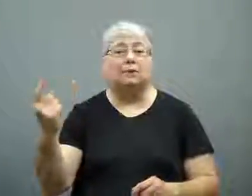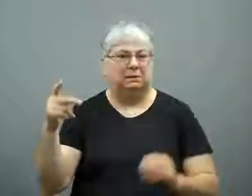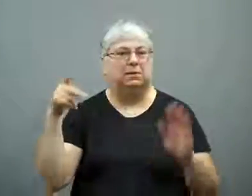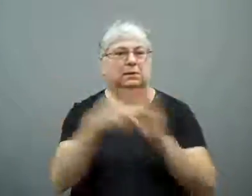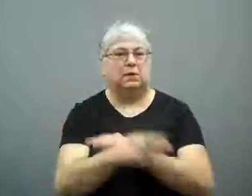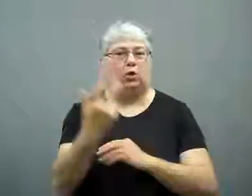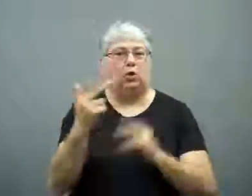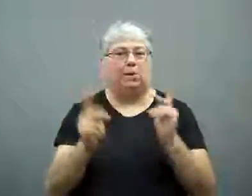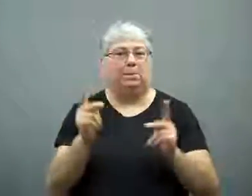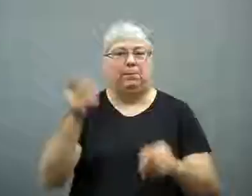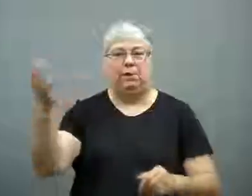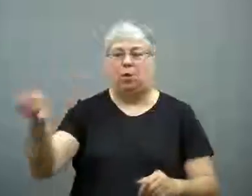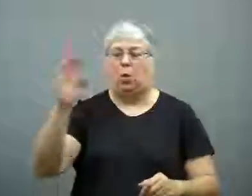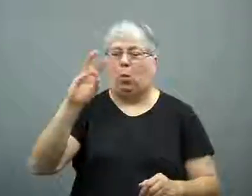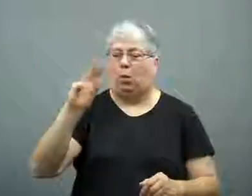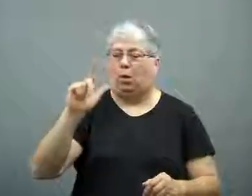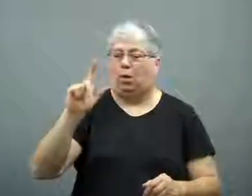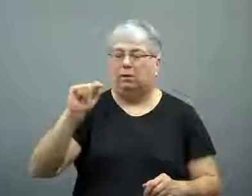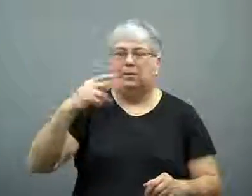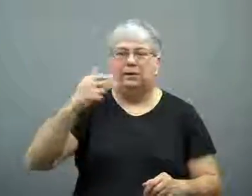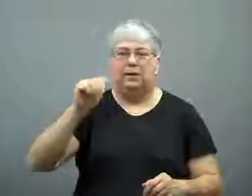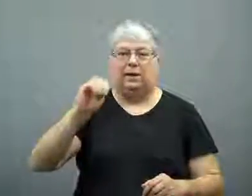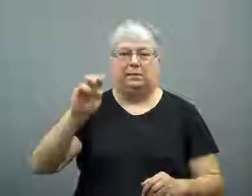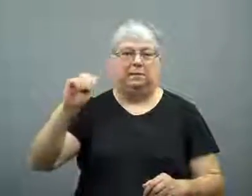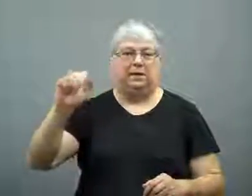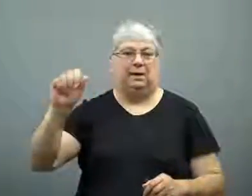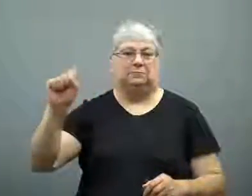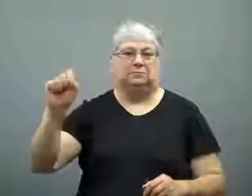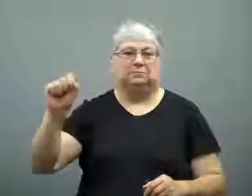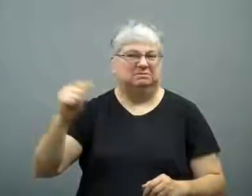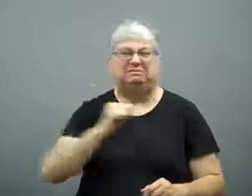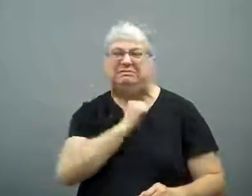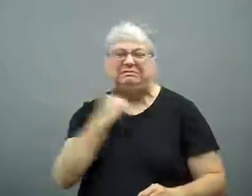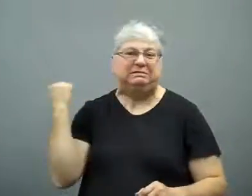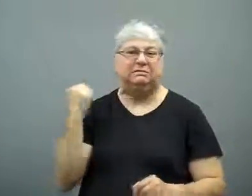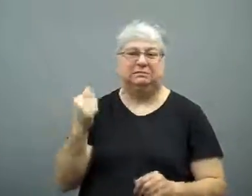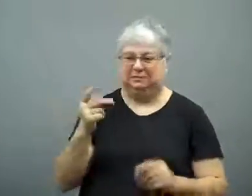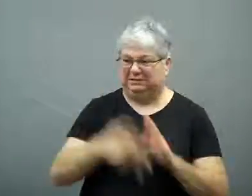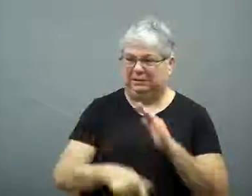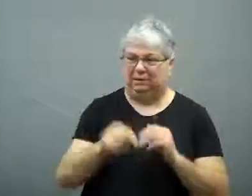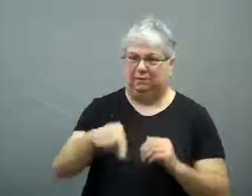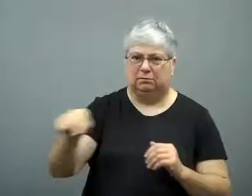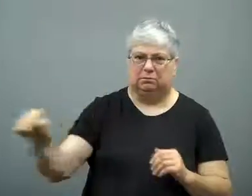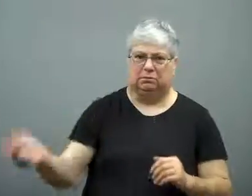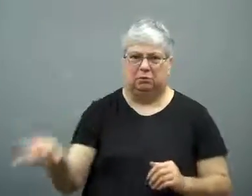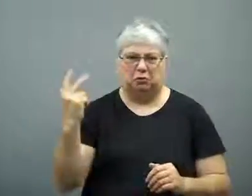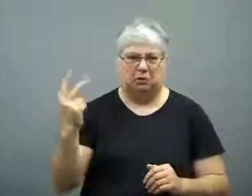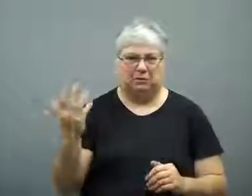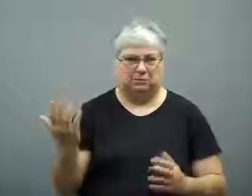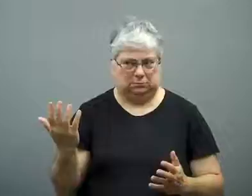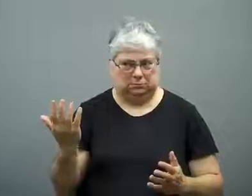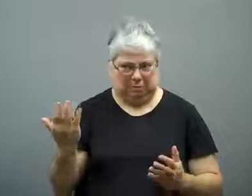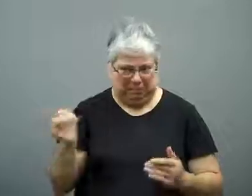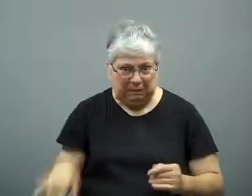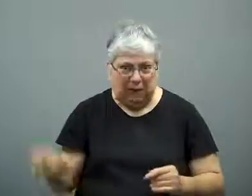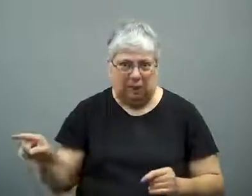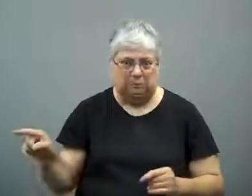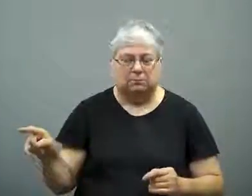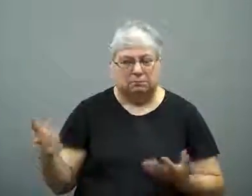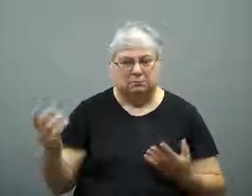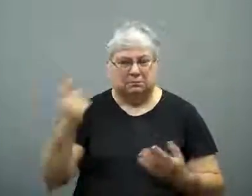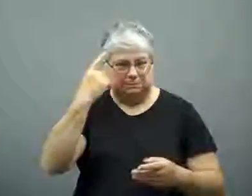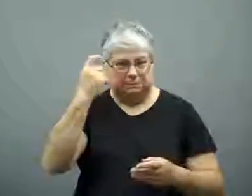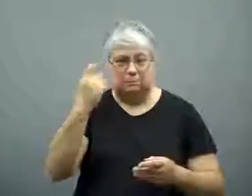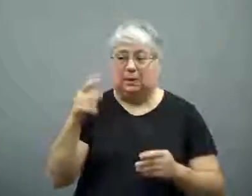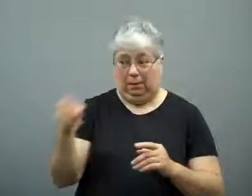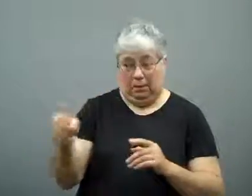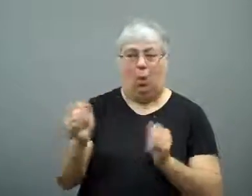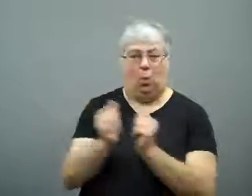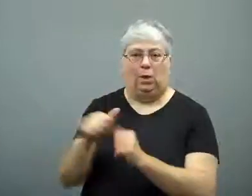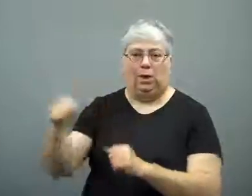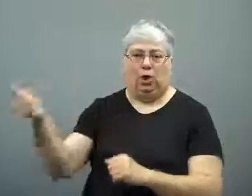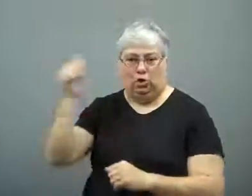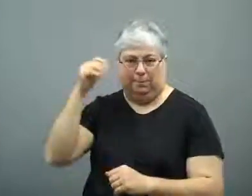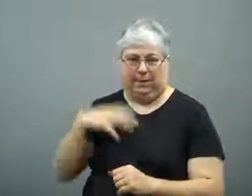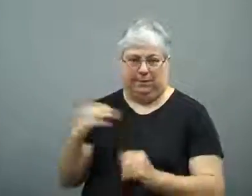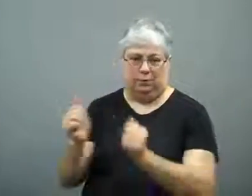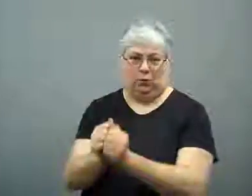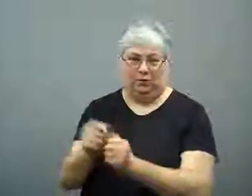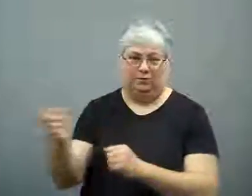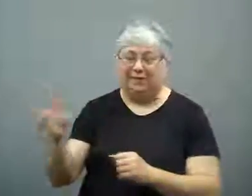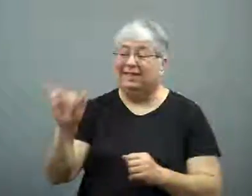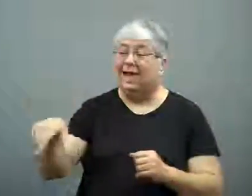triple murder in Waltham, Massachusetts. Their throats were slit.